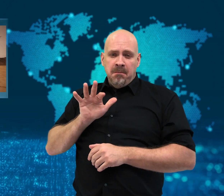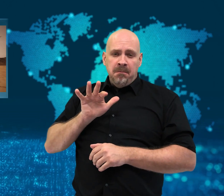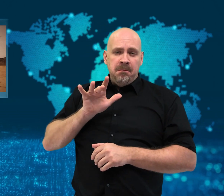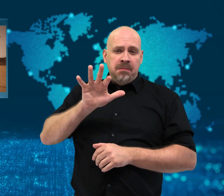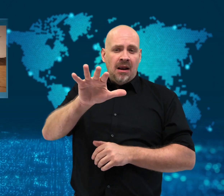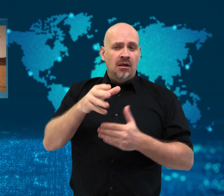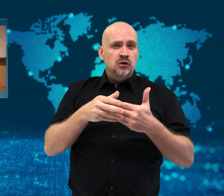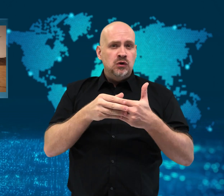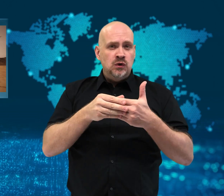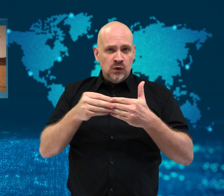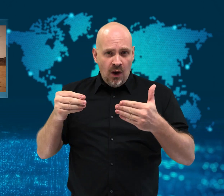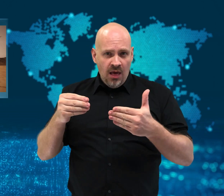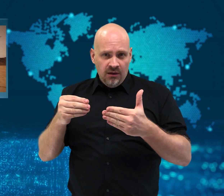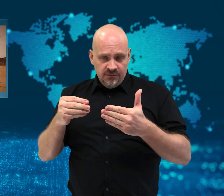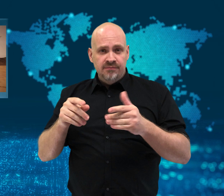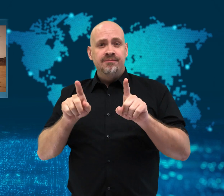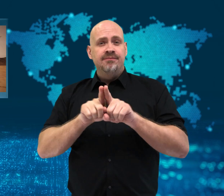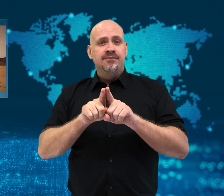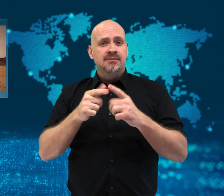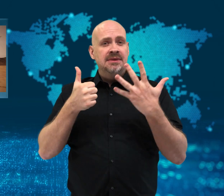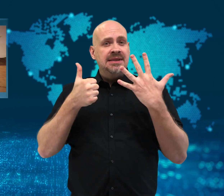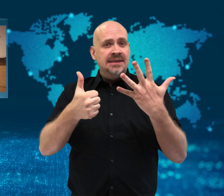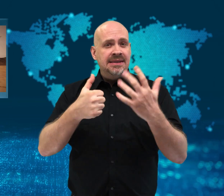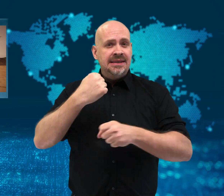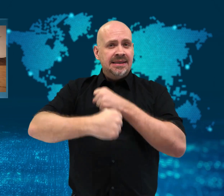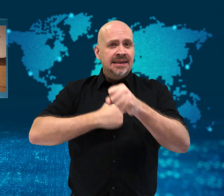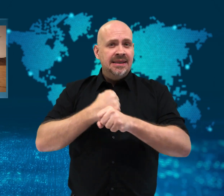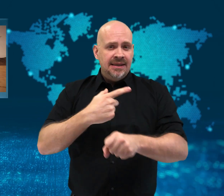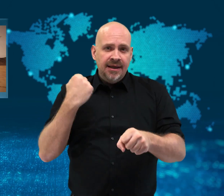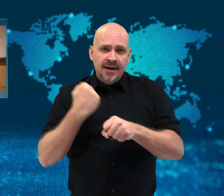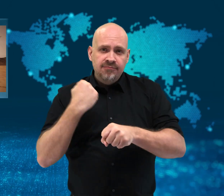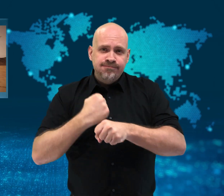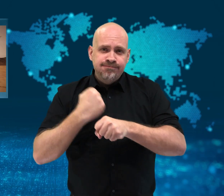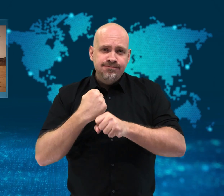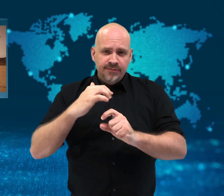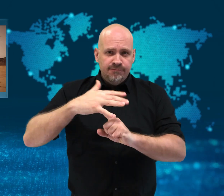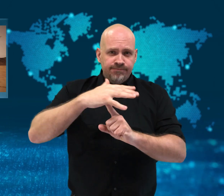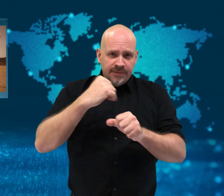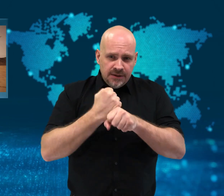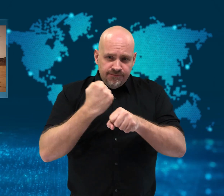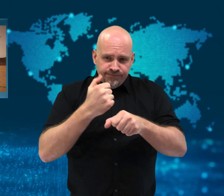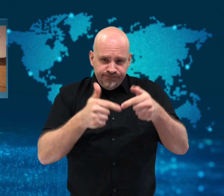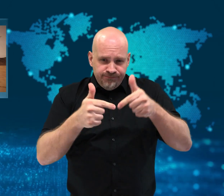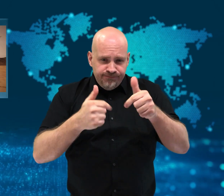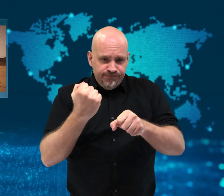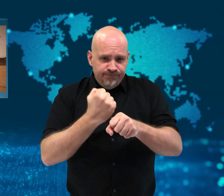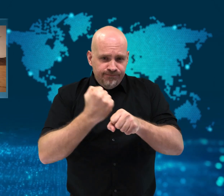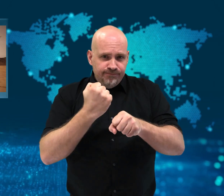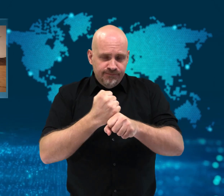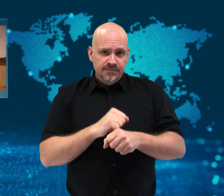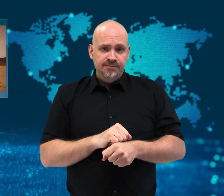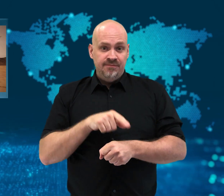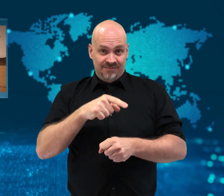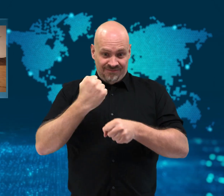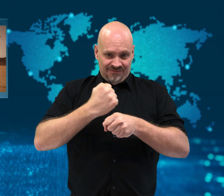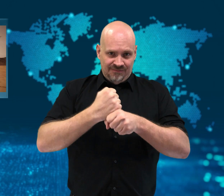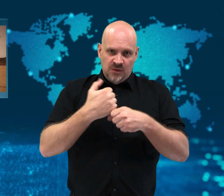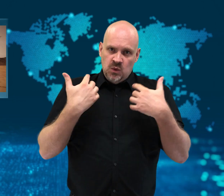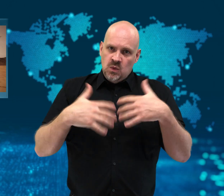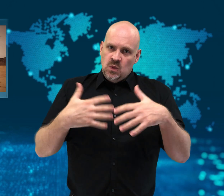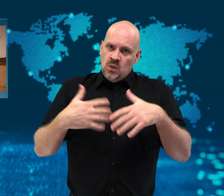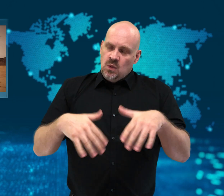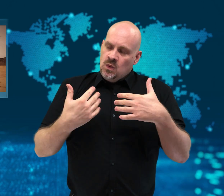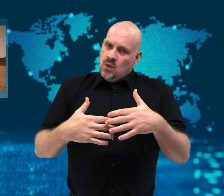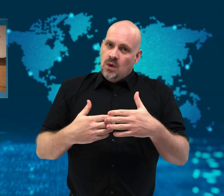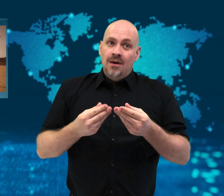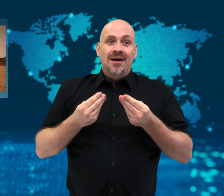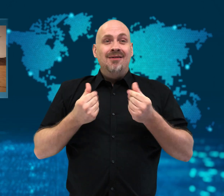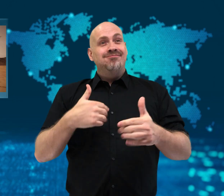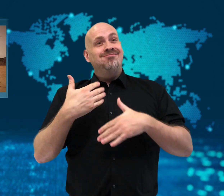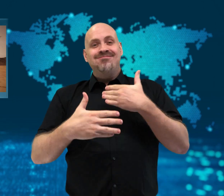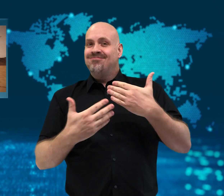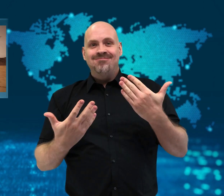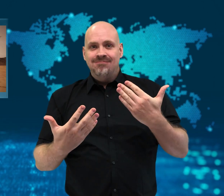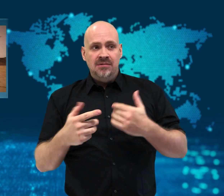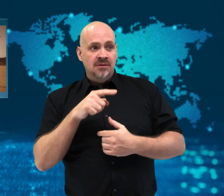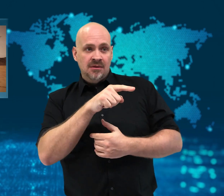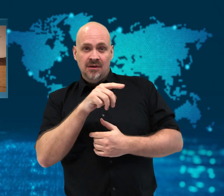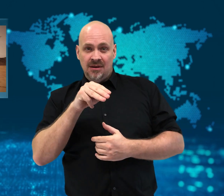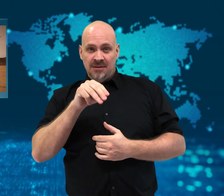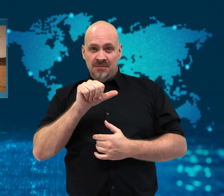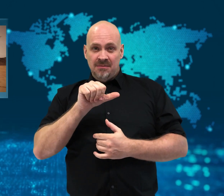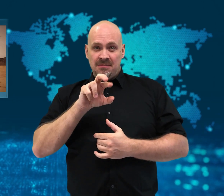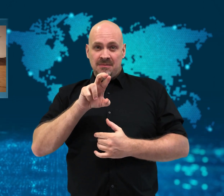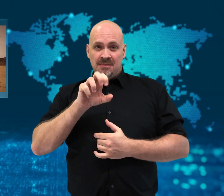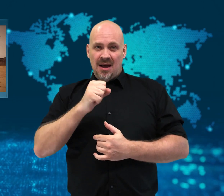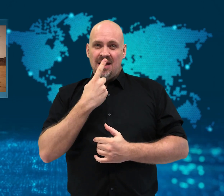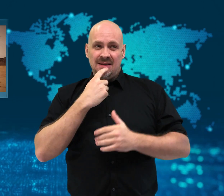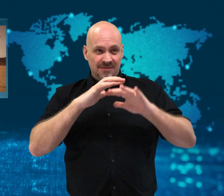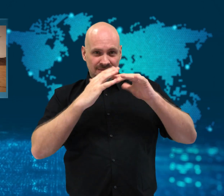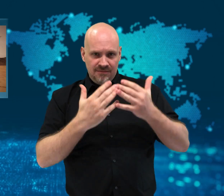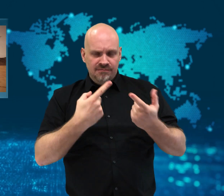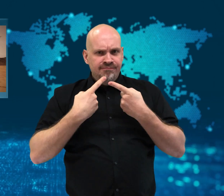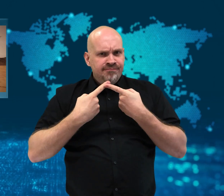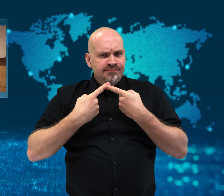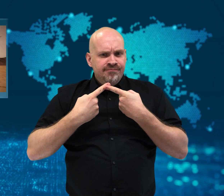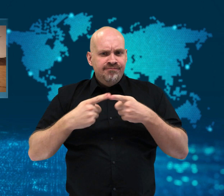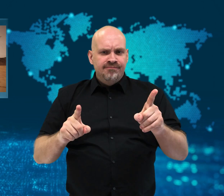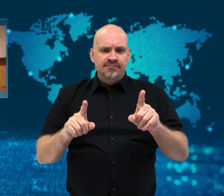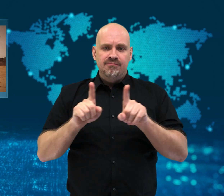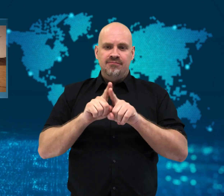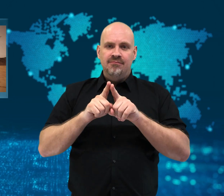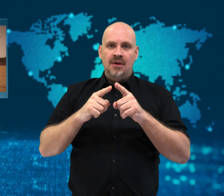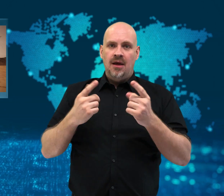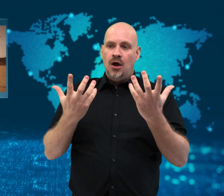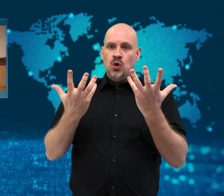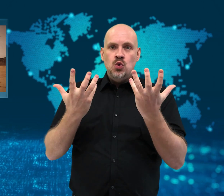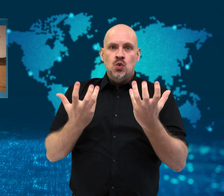They spent more than $85 billion dollars and six years building the craft,